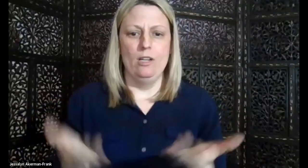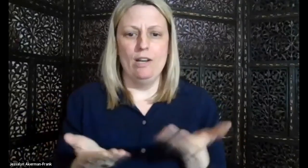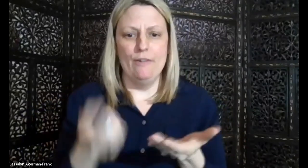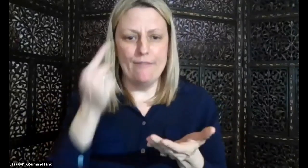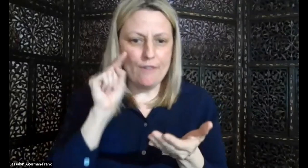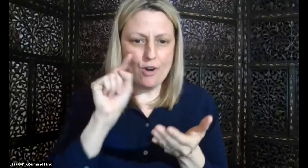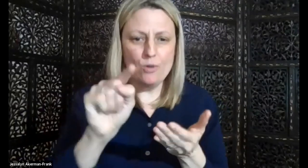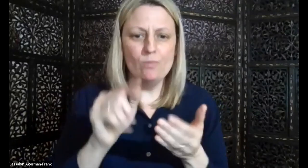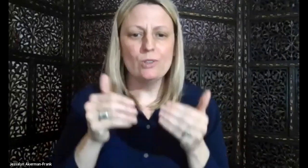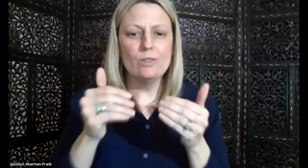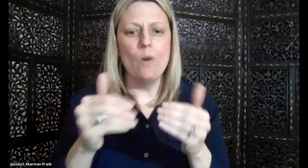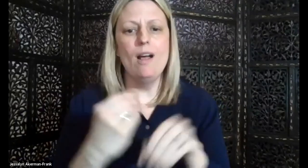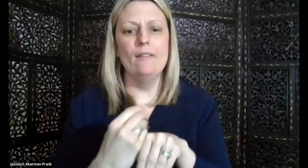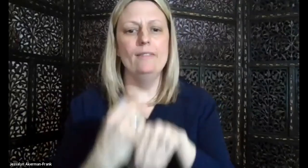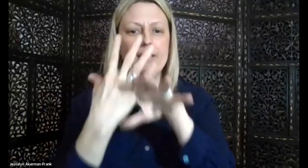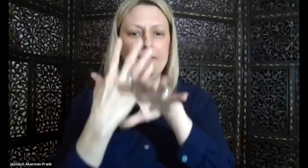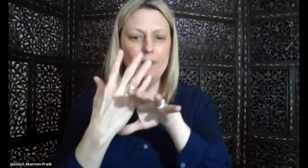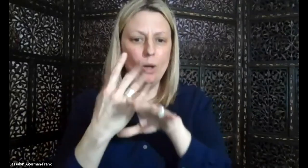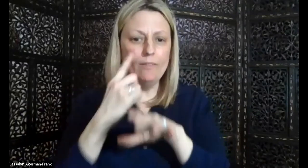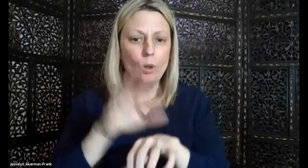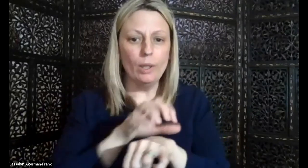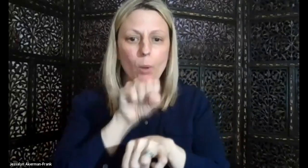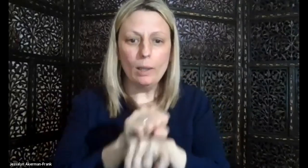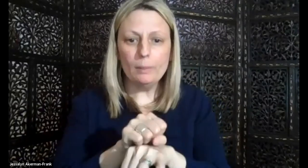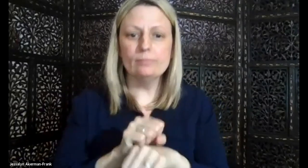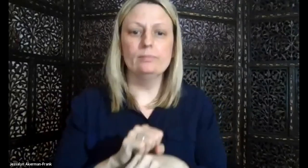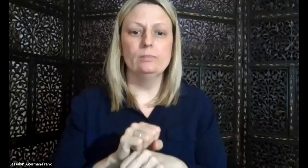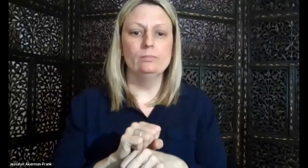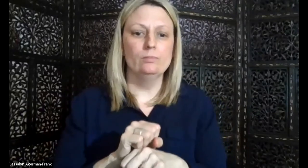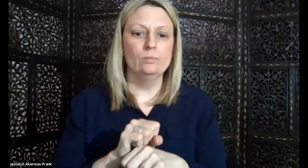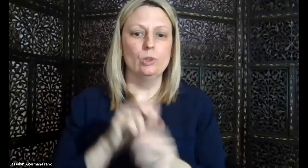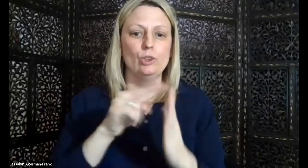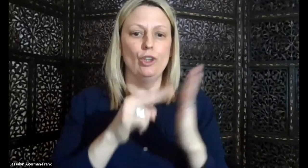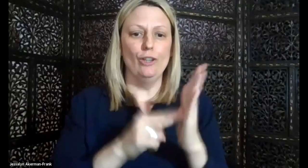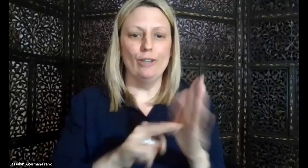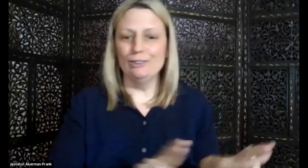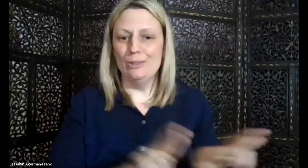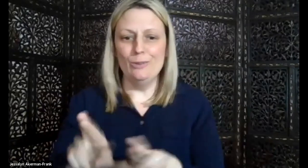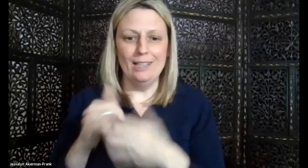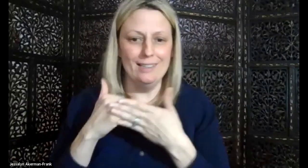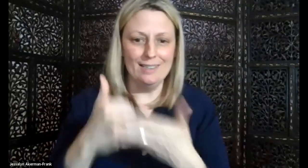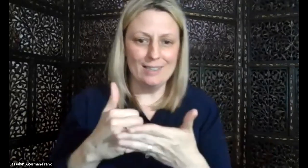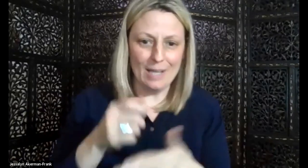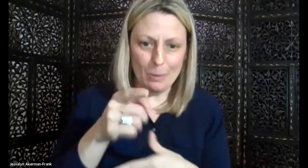recorded live so people are able to view it afterwards. Again, if you have any questions or need